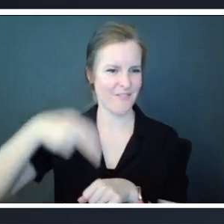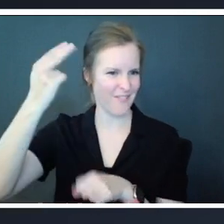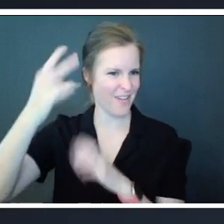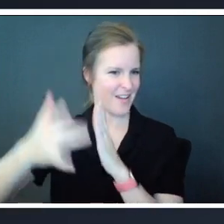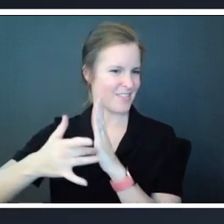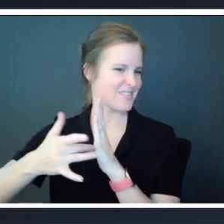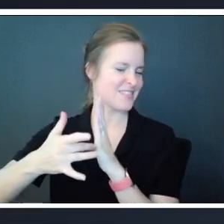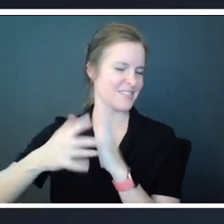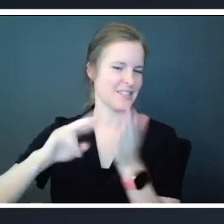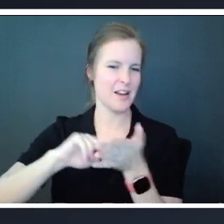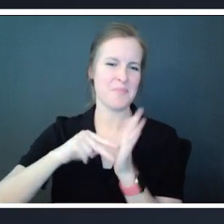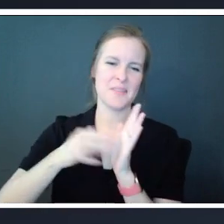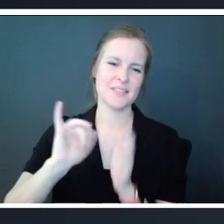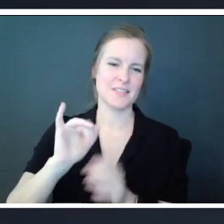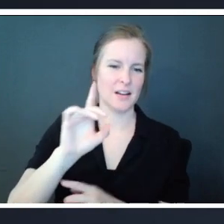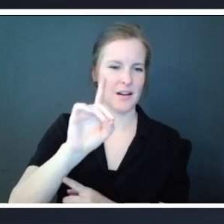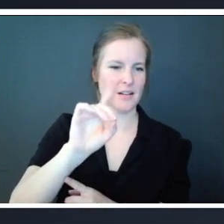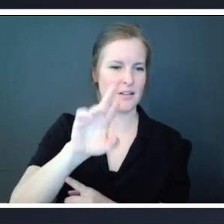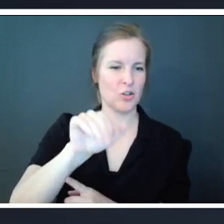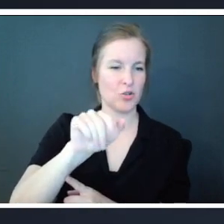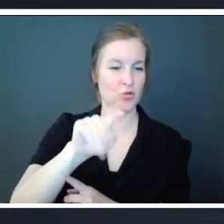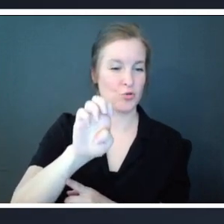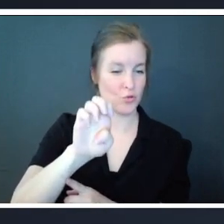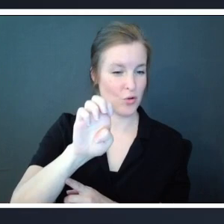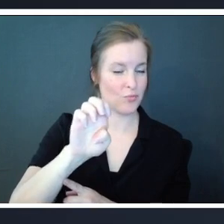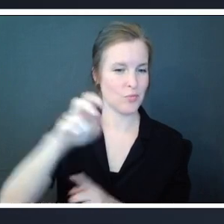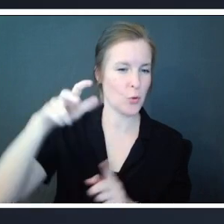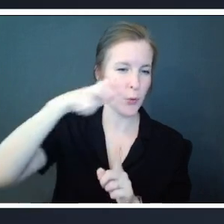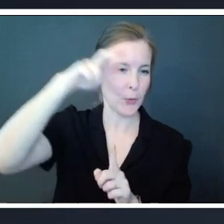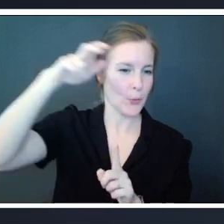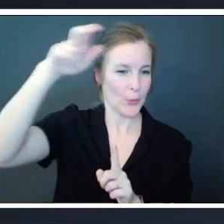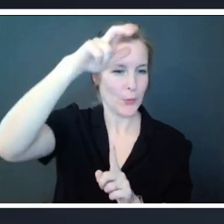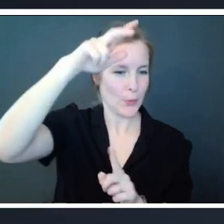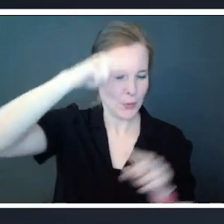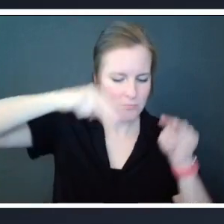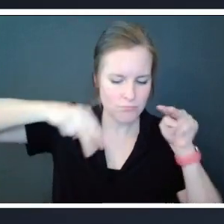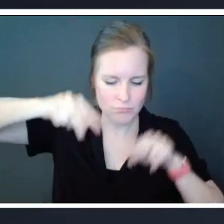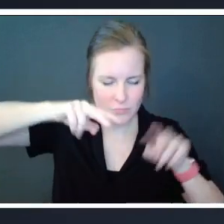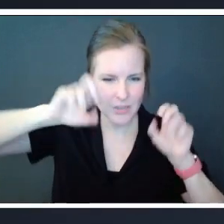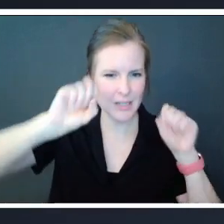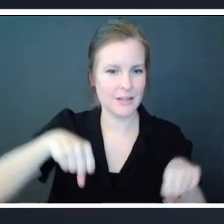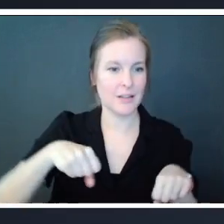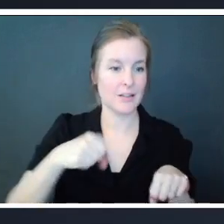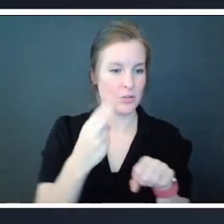collars such as this, which we use for the horses. This is habitat for Cheskey horses, and you can